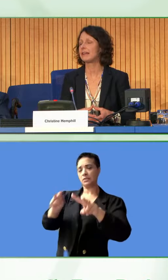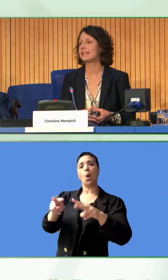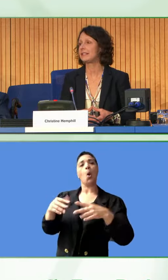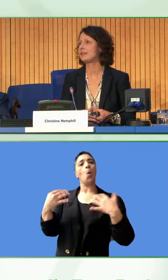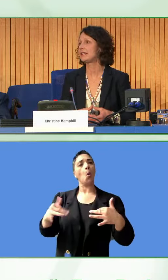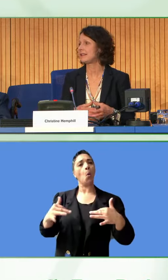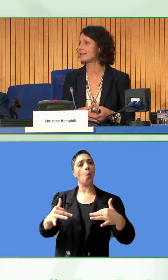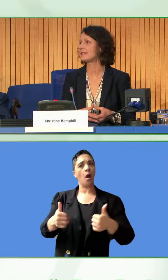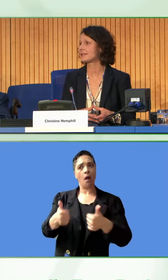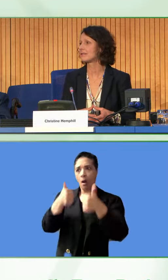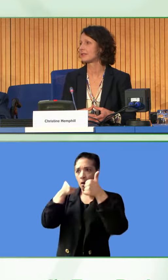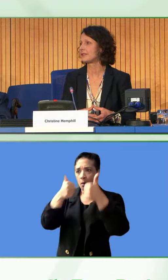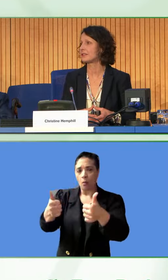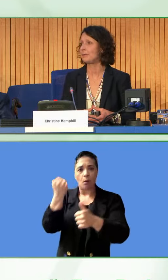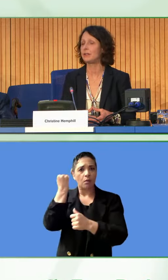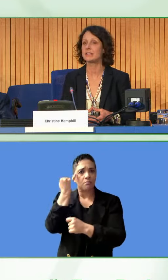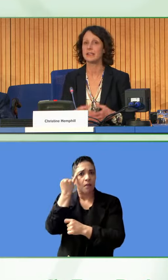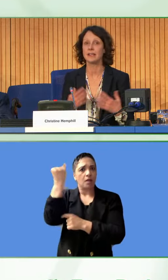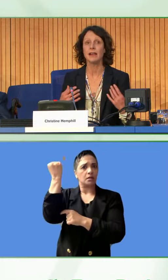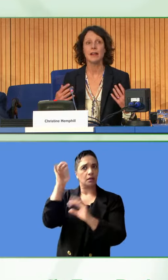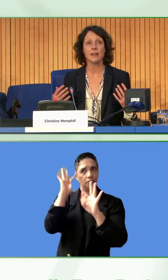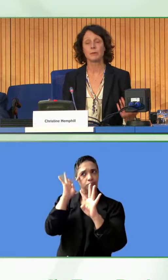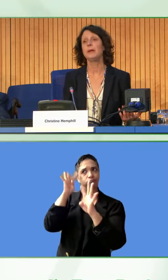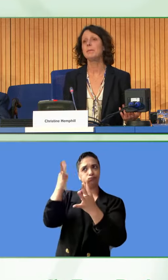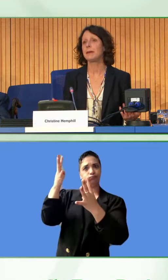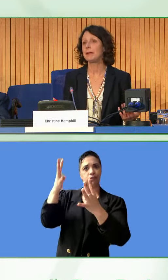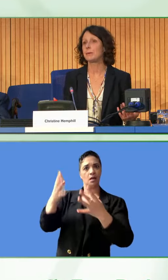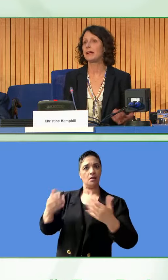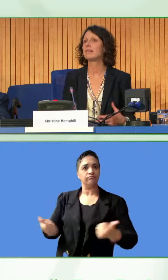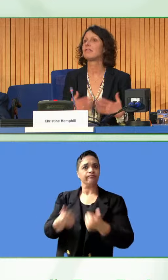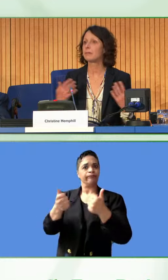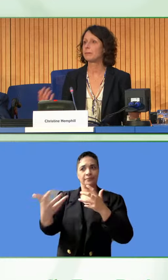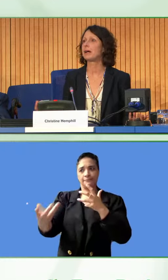creativity that sits across the community that we might be aware of but others might